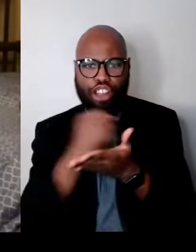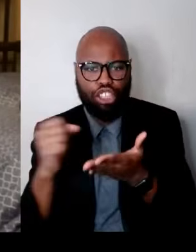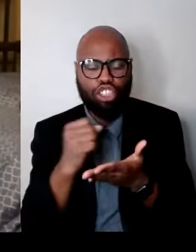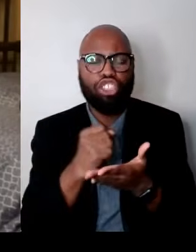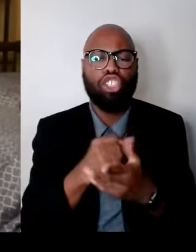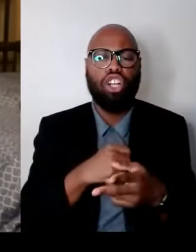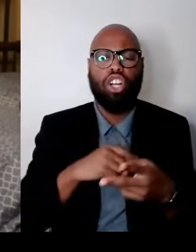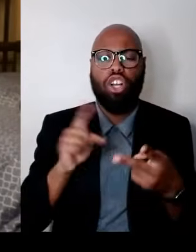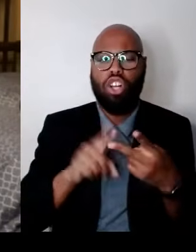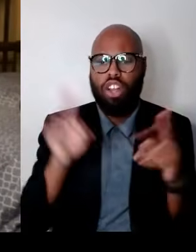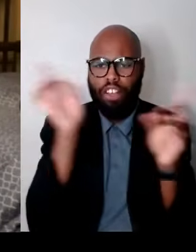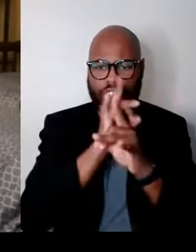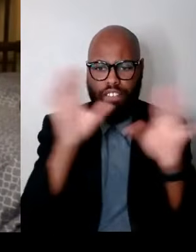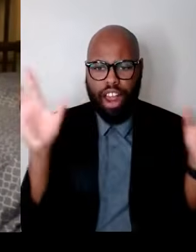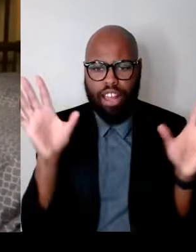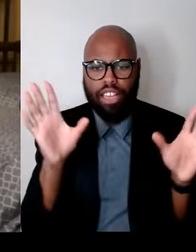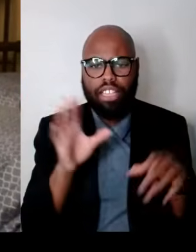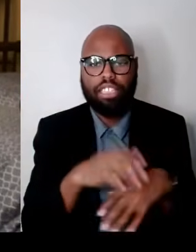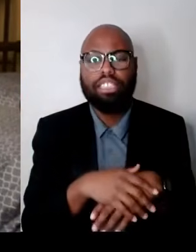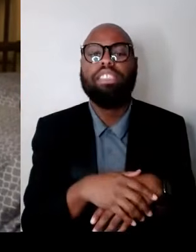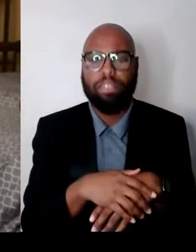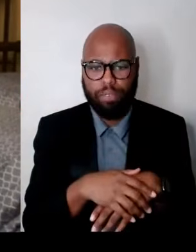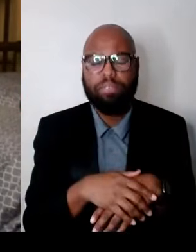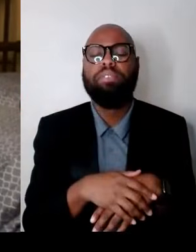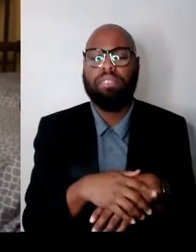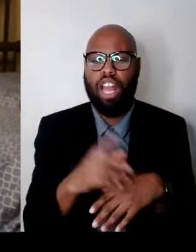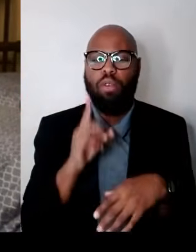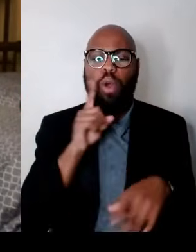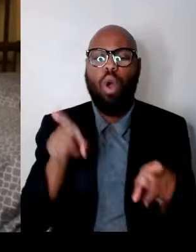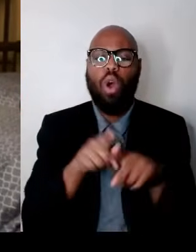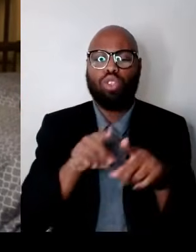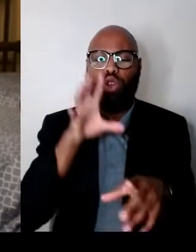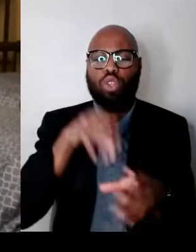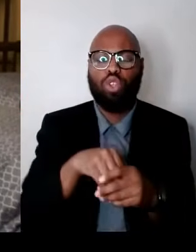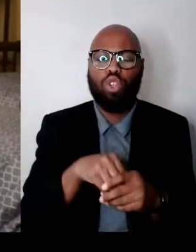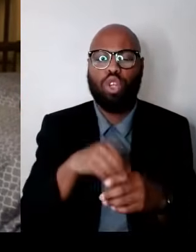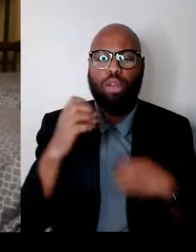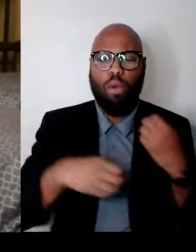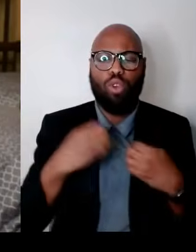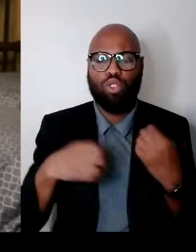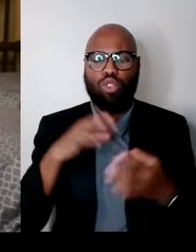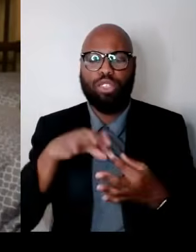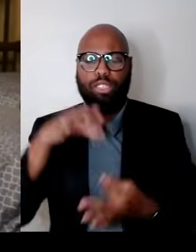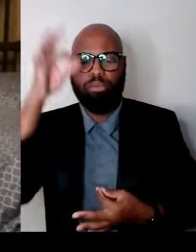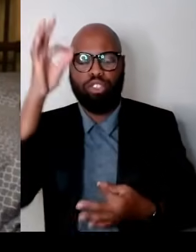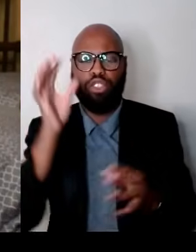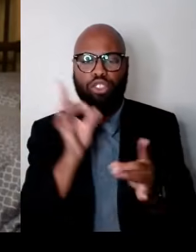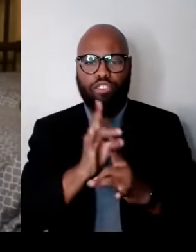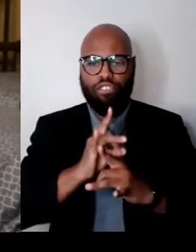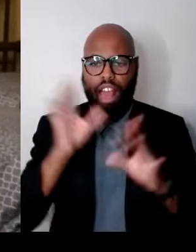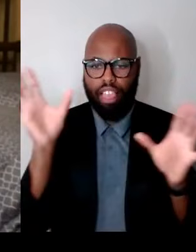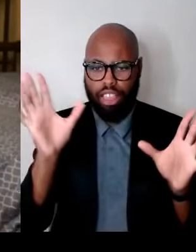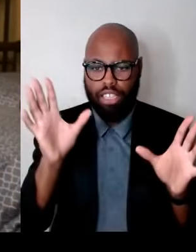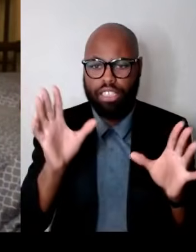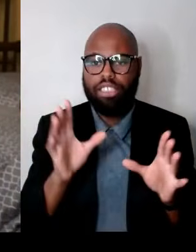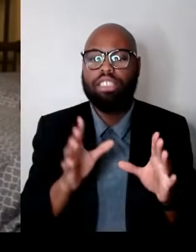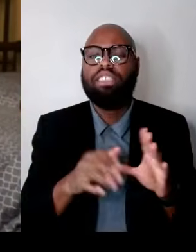Brian, in your list, I would also include emotional spiritual violence because there's a book now called